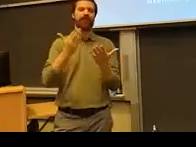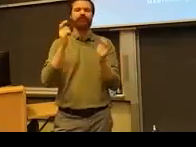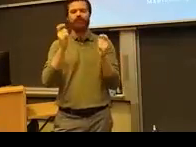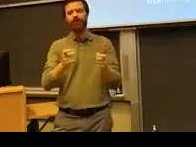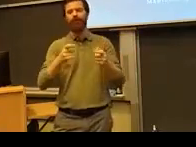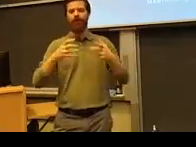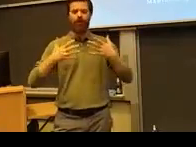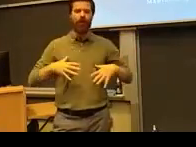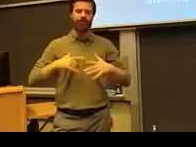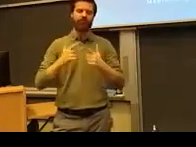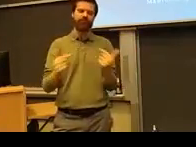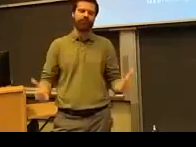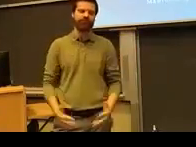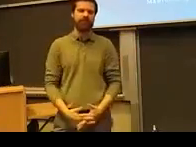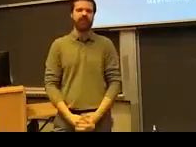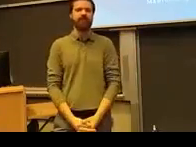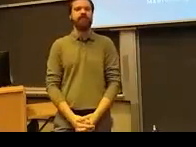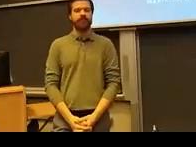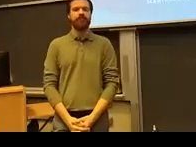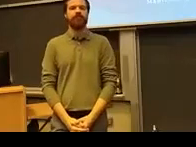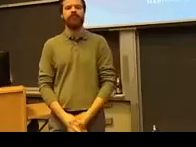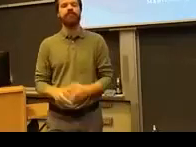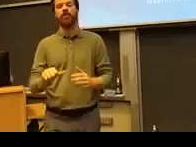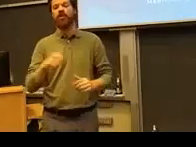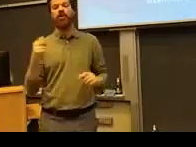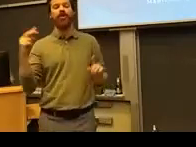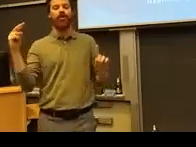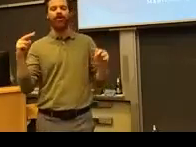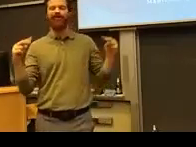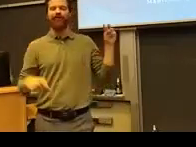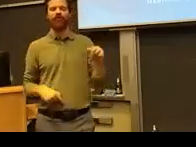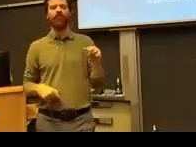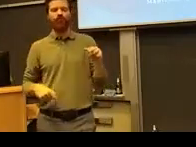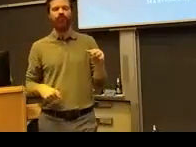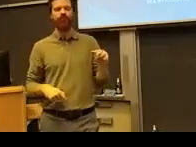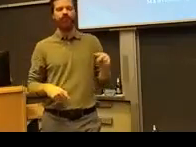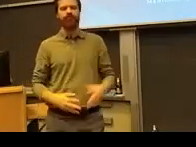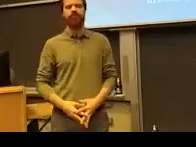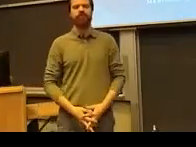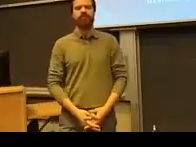all of that and here's just another view um for you guys to see so just this is where our groups